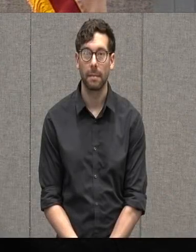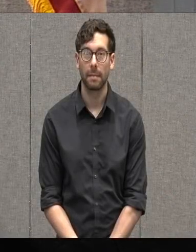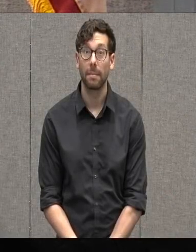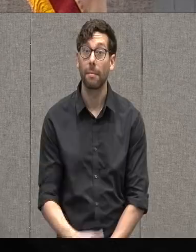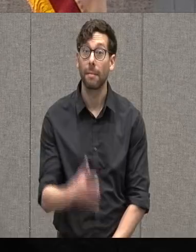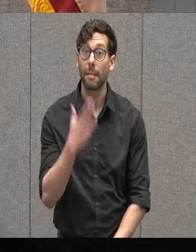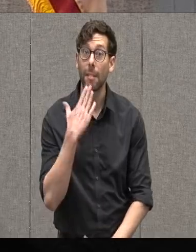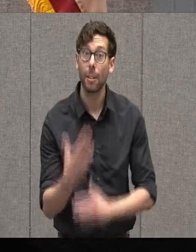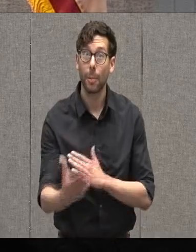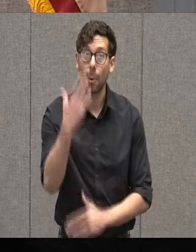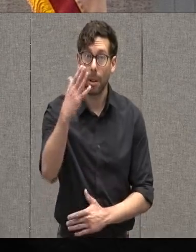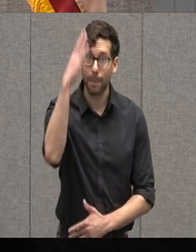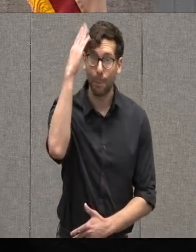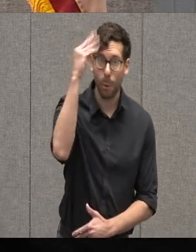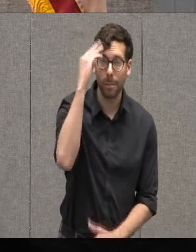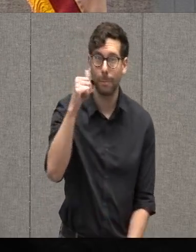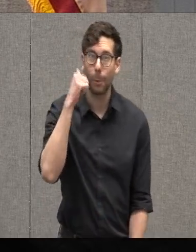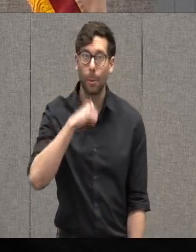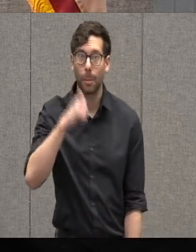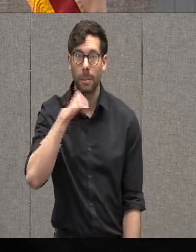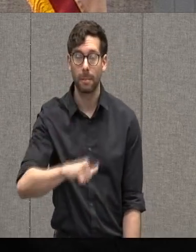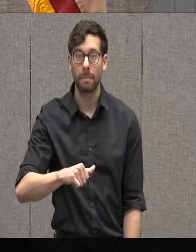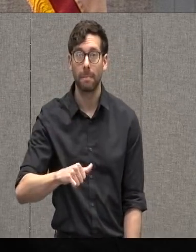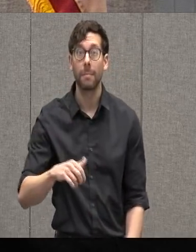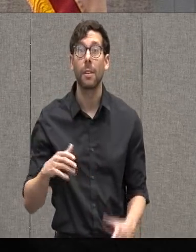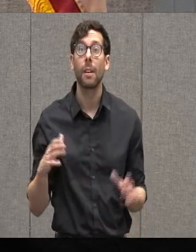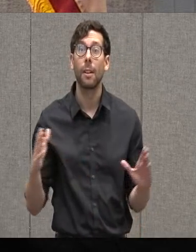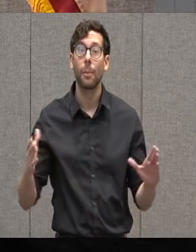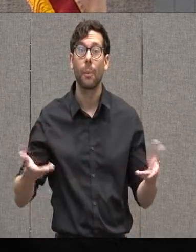Good morning, boys and girls, and welcome.